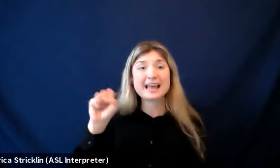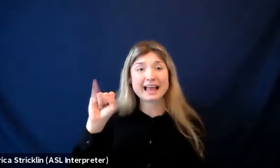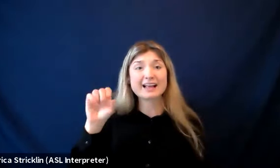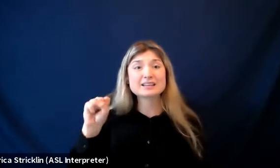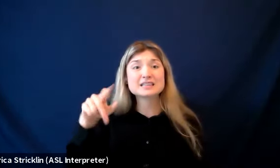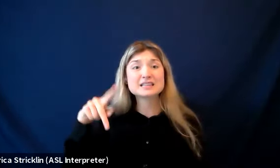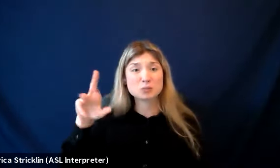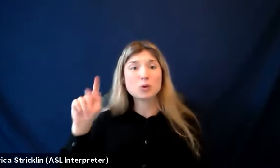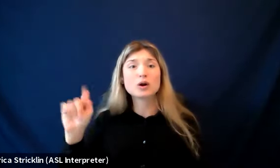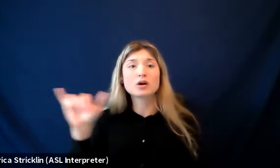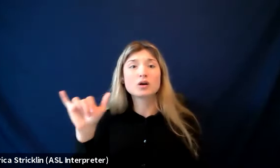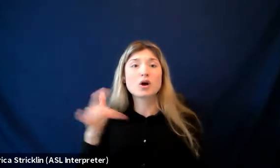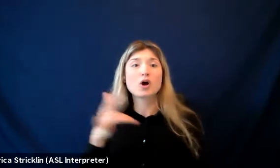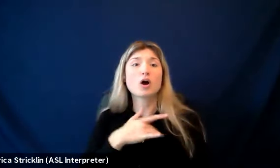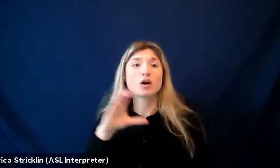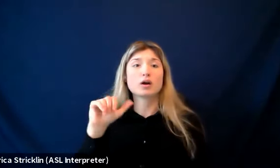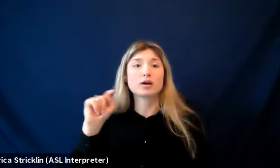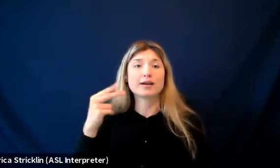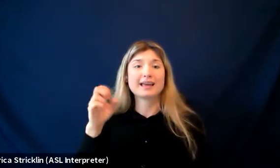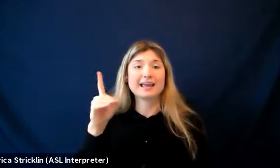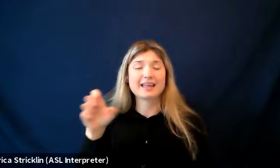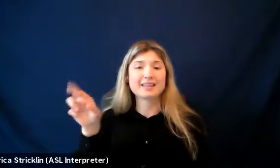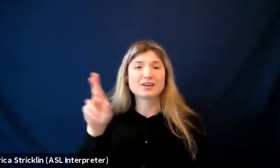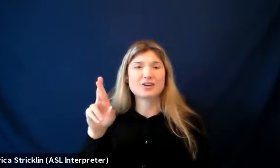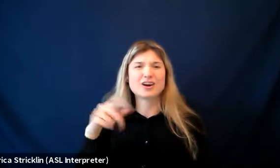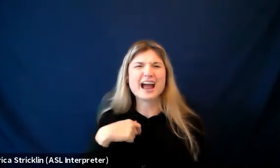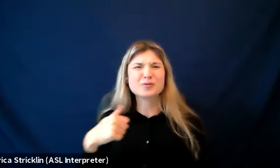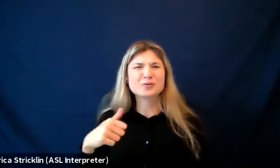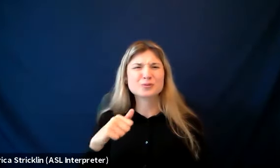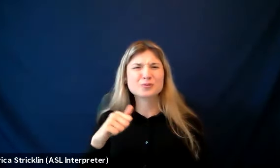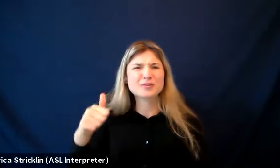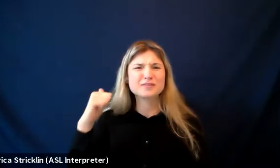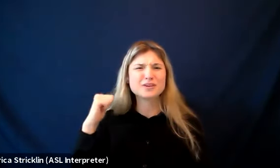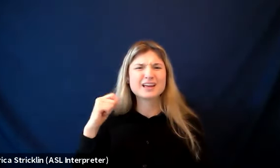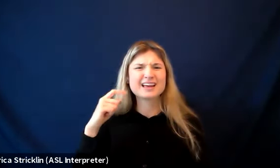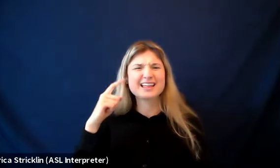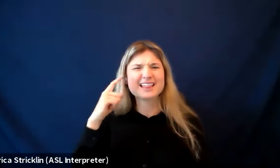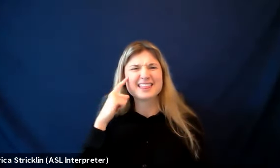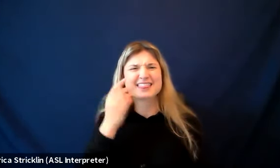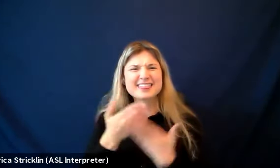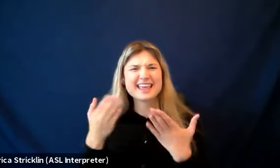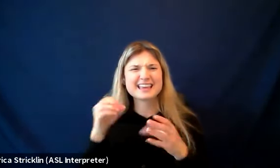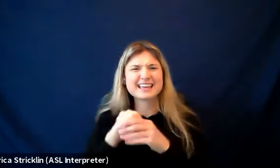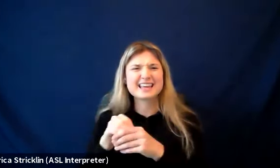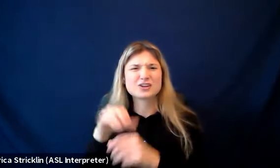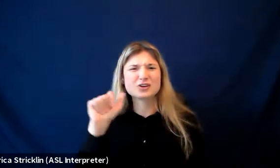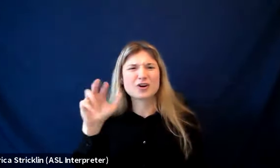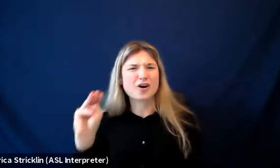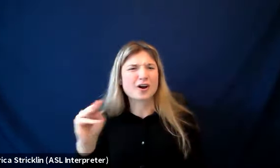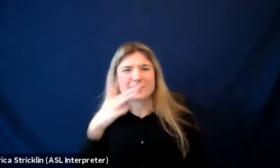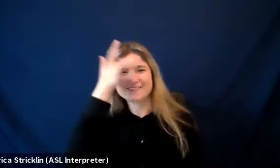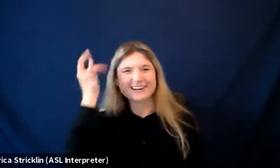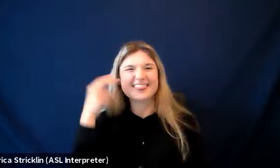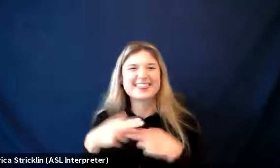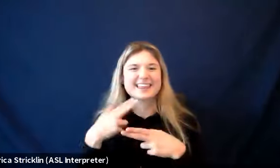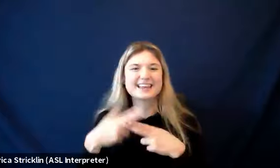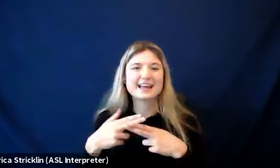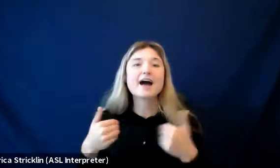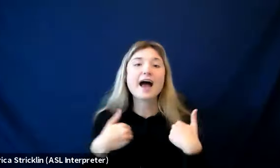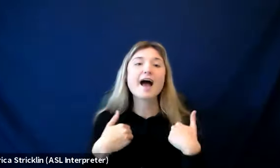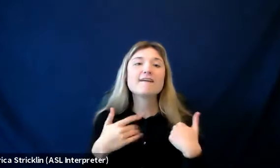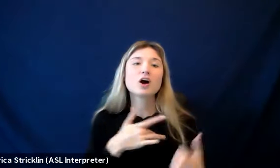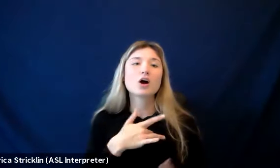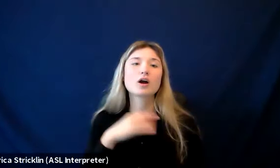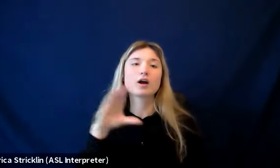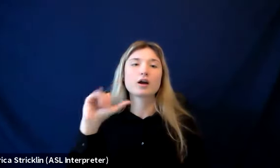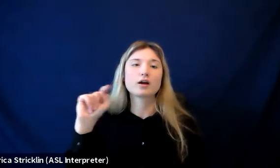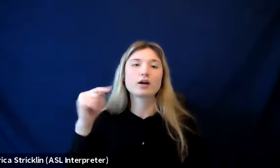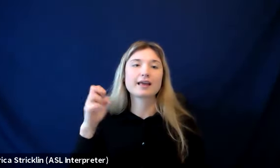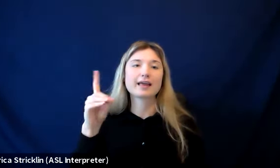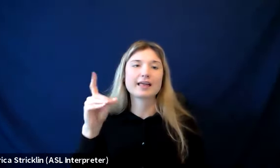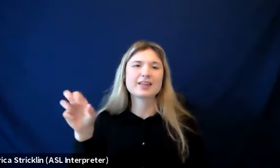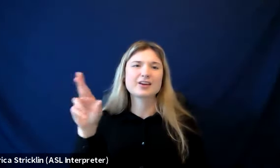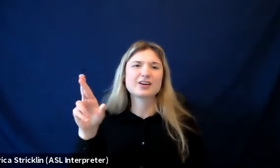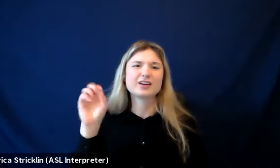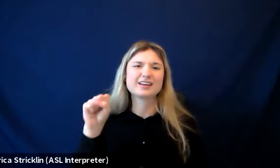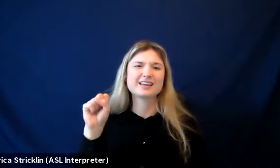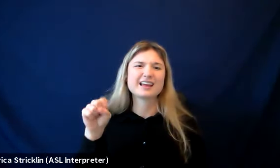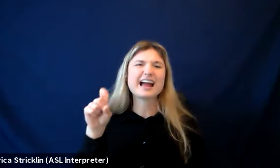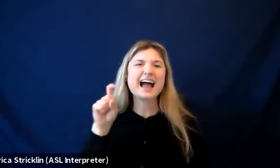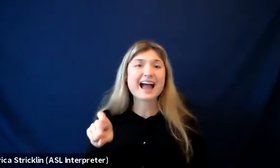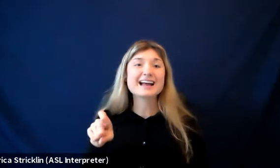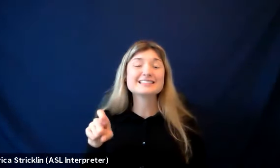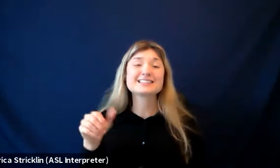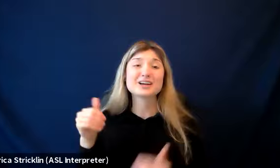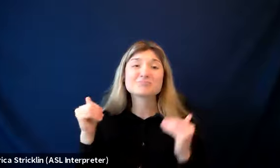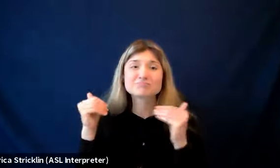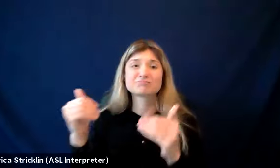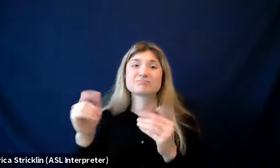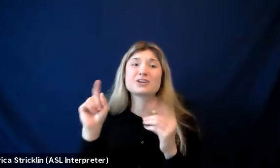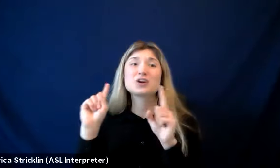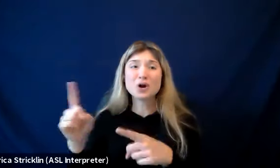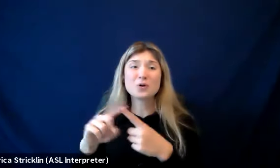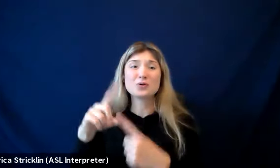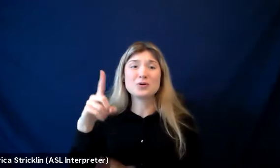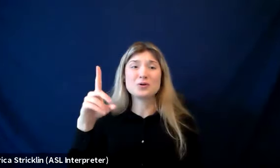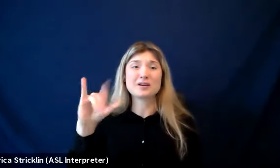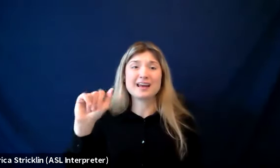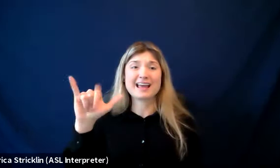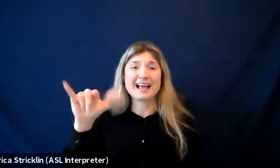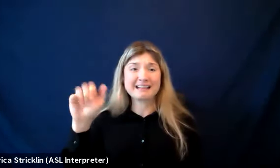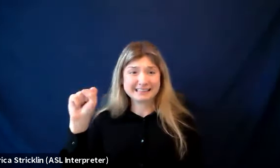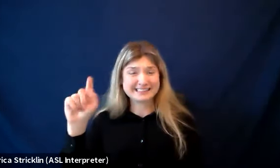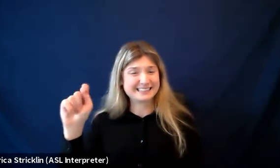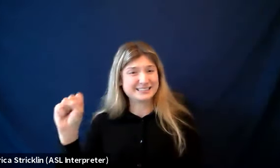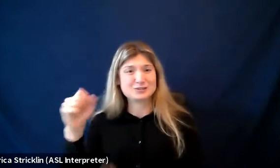I refuse the, I can't think of the exact name, it goes in your arm anybody remembers it please tell me. I have a catheter. But I yes I had to take the initiative to go to dialysis, and that was one of the hardest things for me because I dreaded sitting